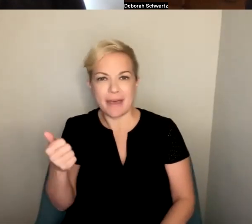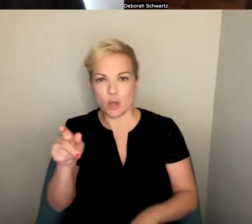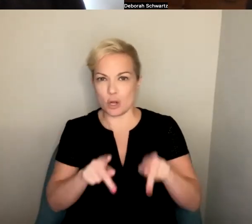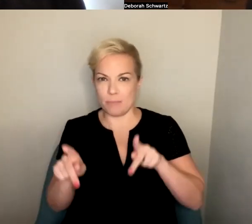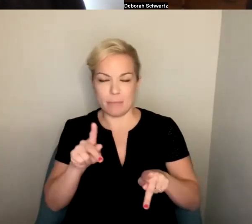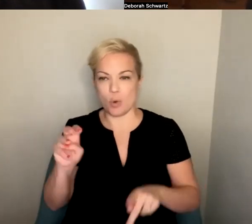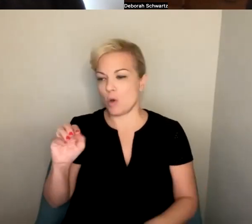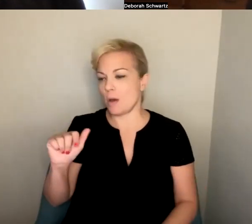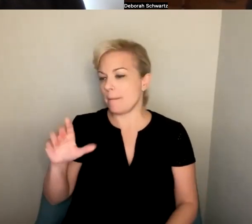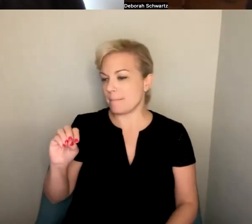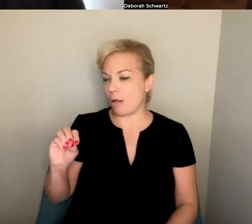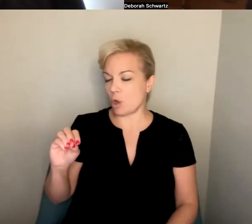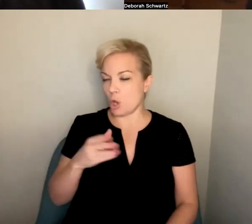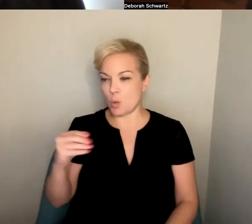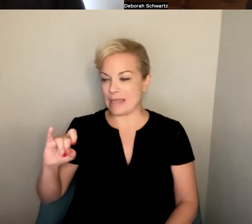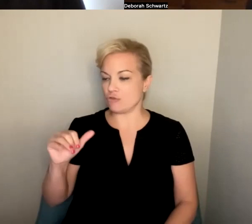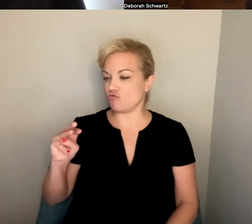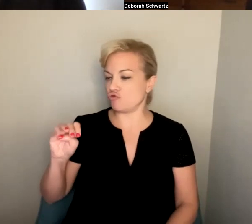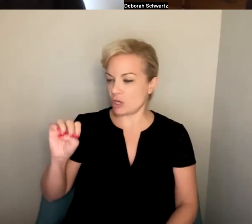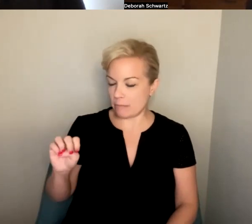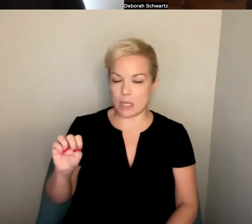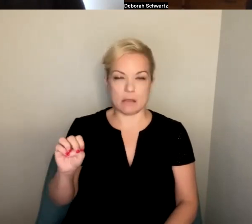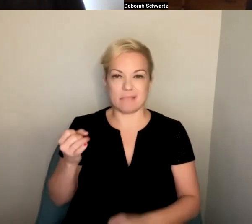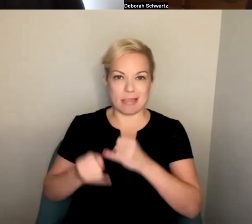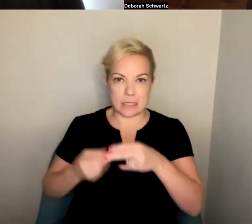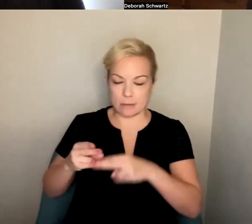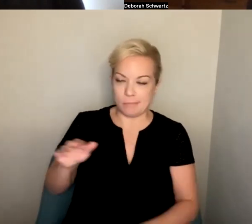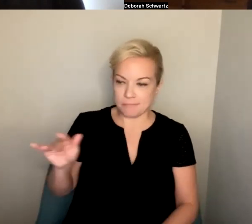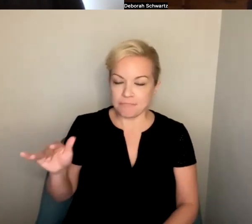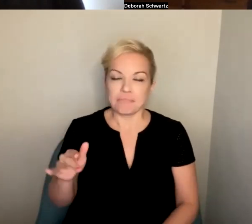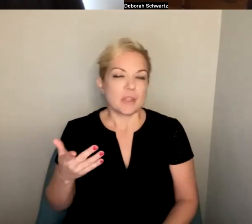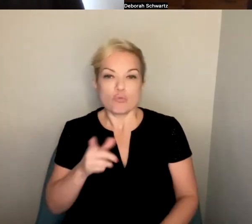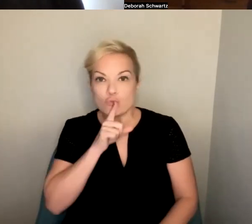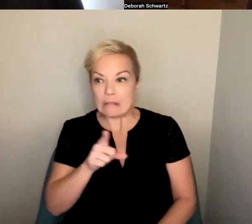back in with these museums but relearn some of the old material culture ways of doing